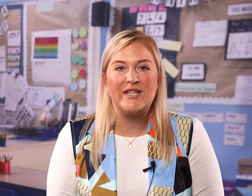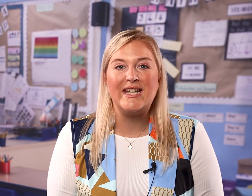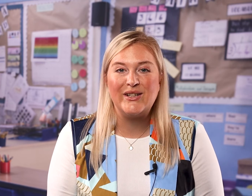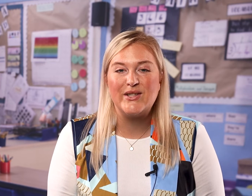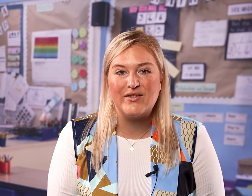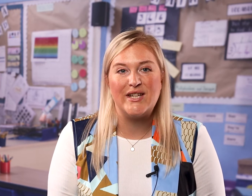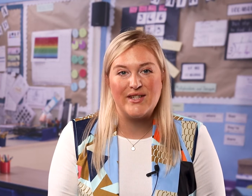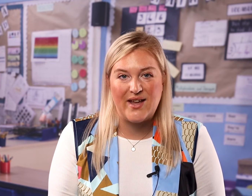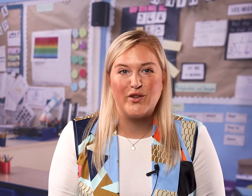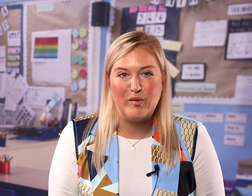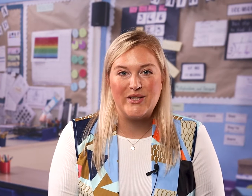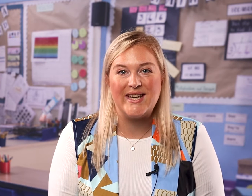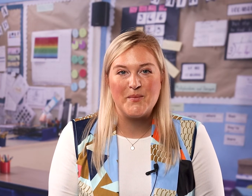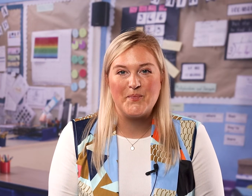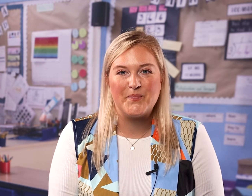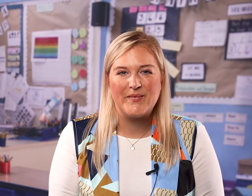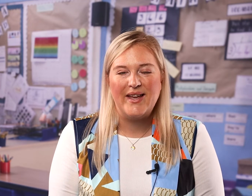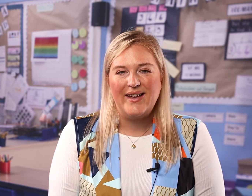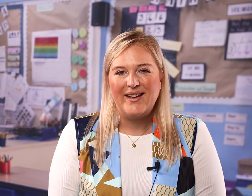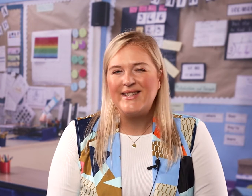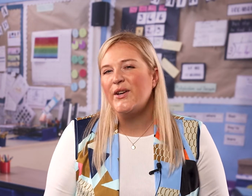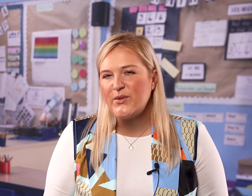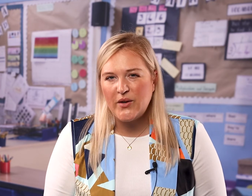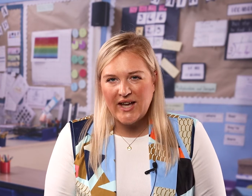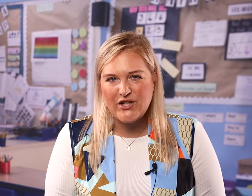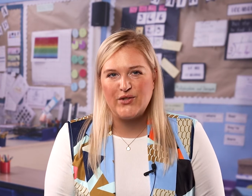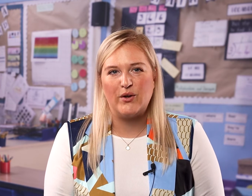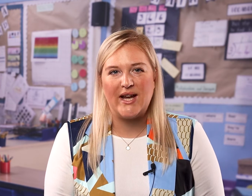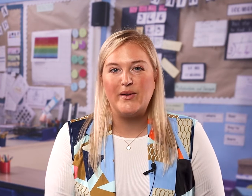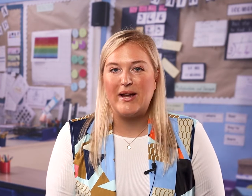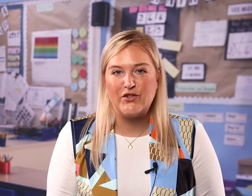for the inclusivity of the Deaf community. Until this qualification is rolled out in